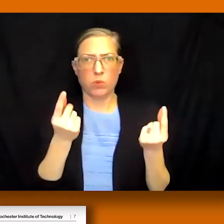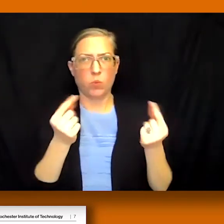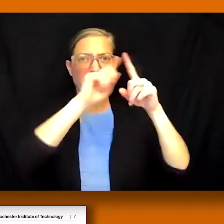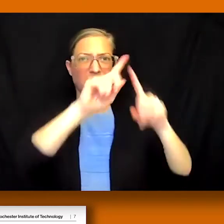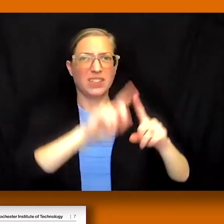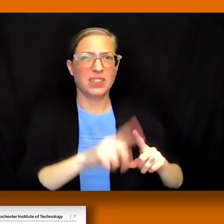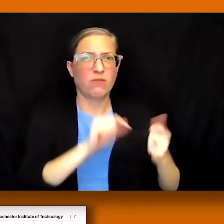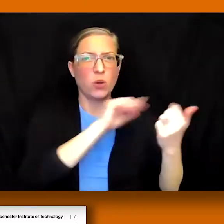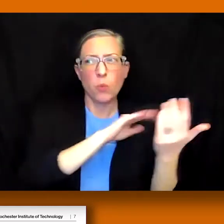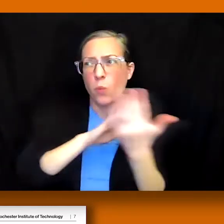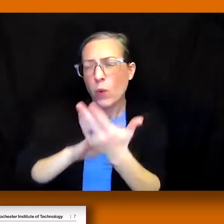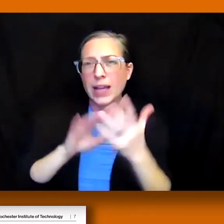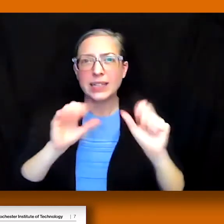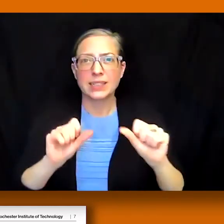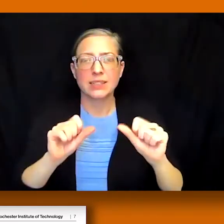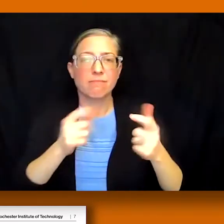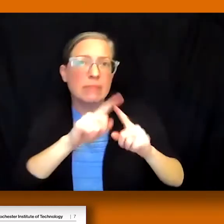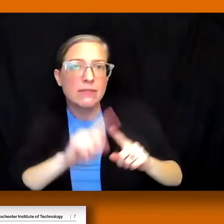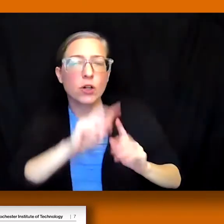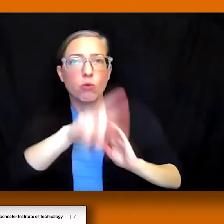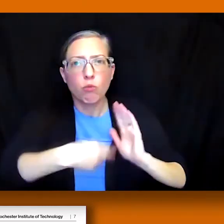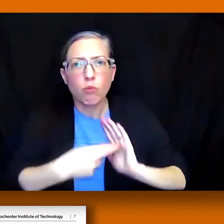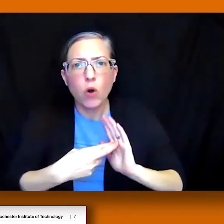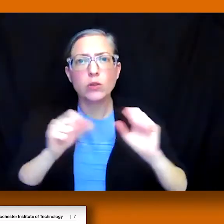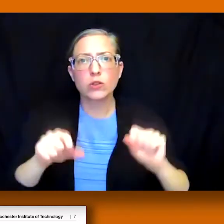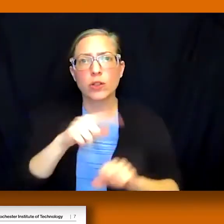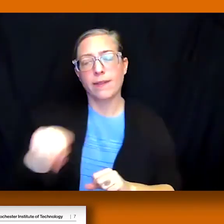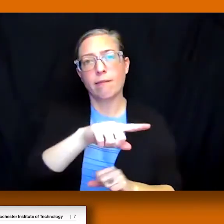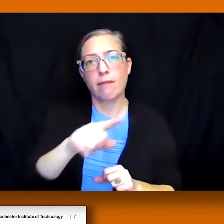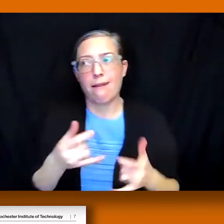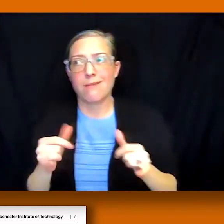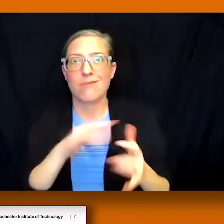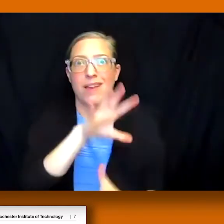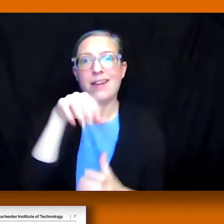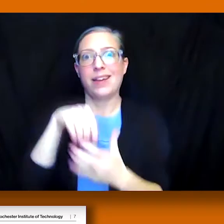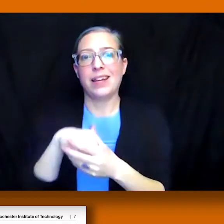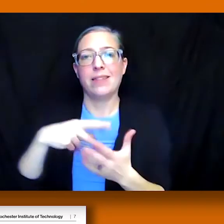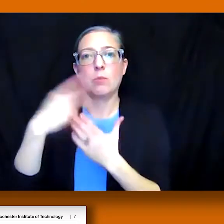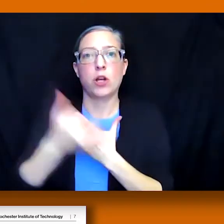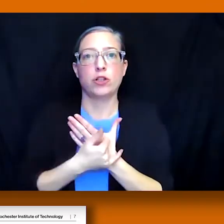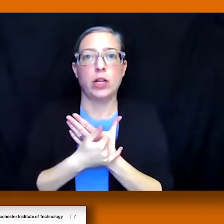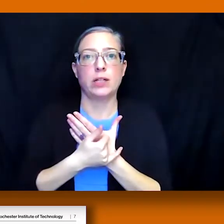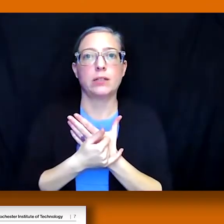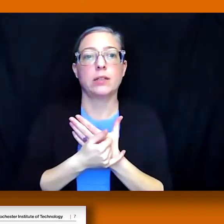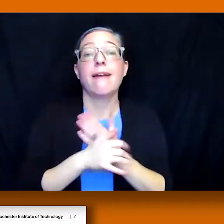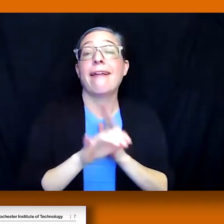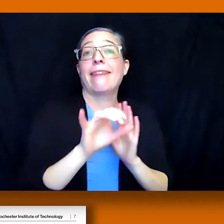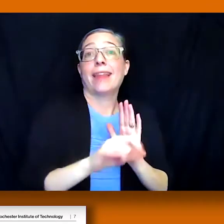The students' role on the research project will determine how they are categorized and compensated.